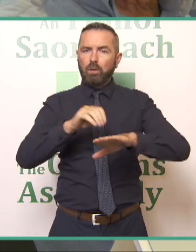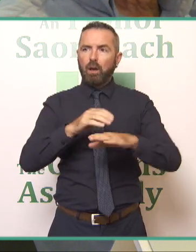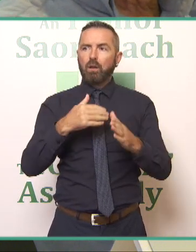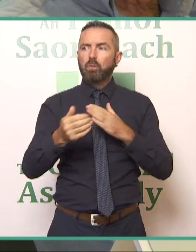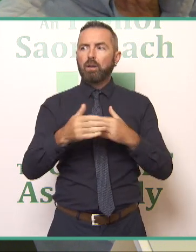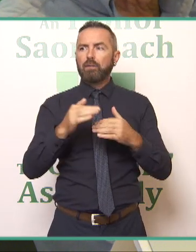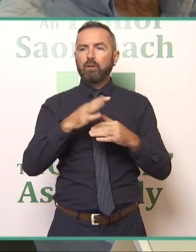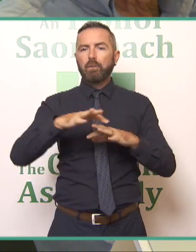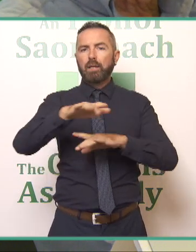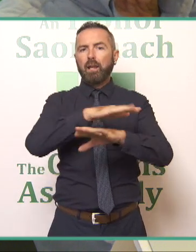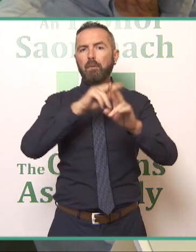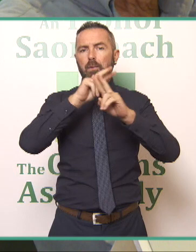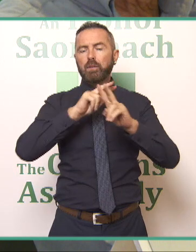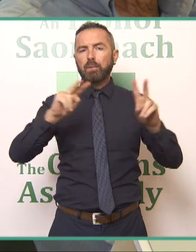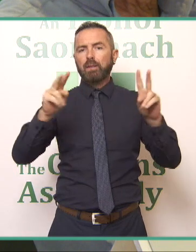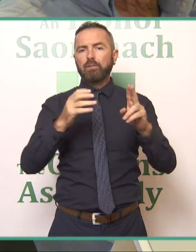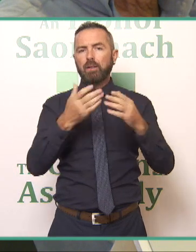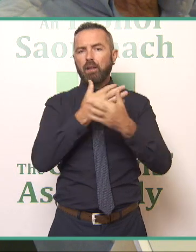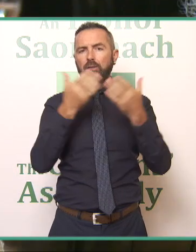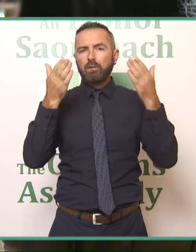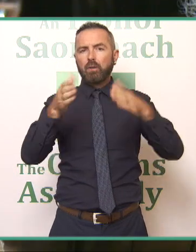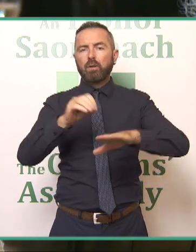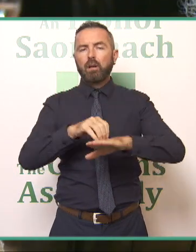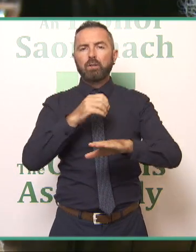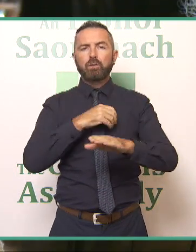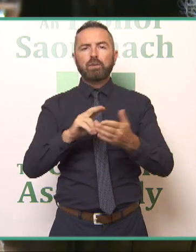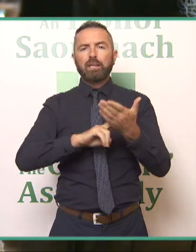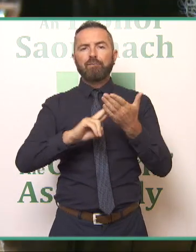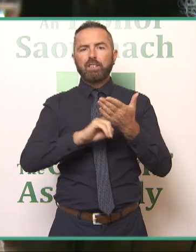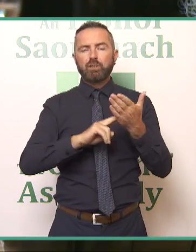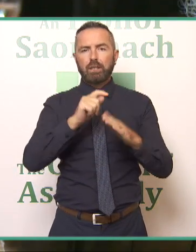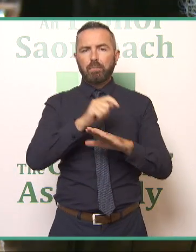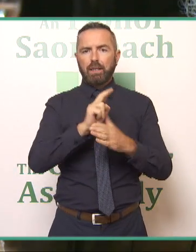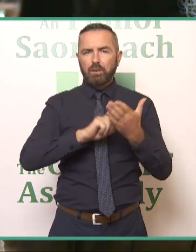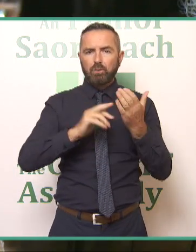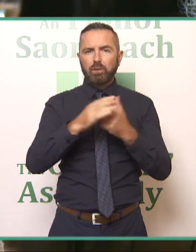a climate point of view into the efficiency of homes and buildings when they're being